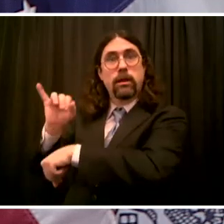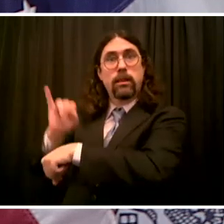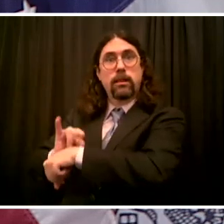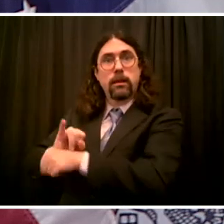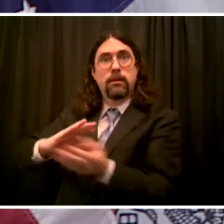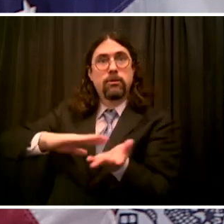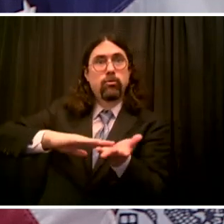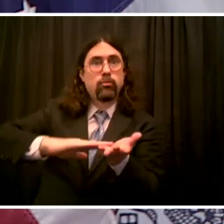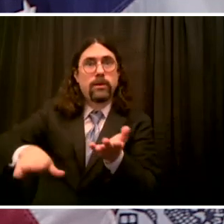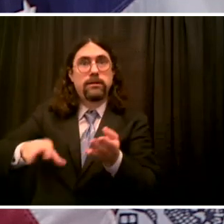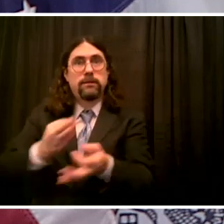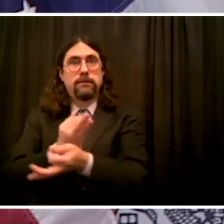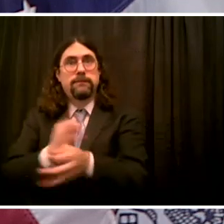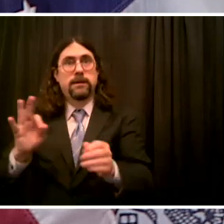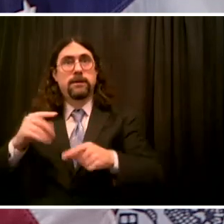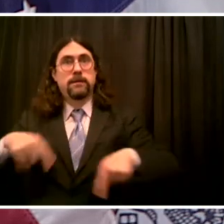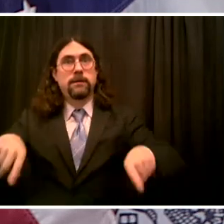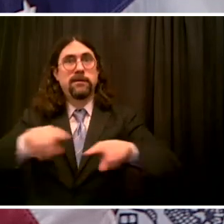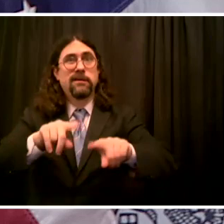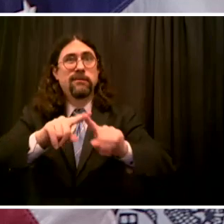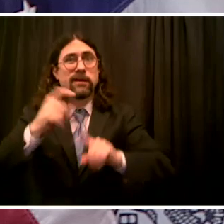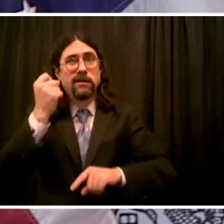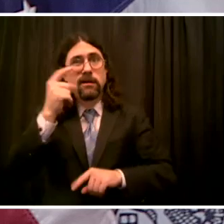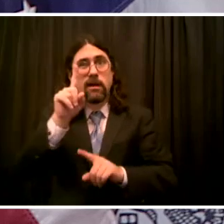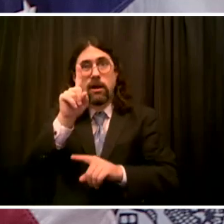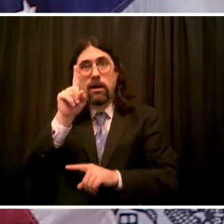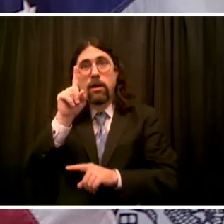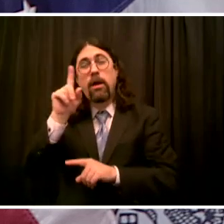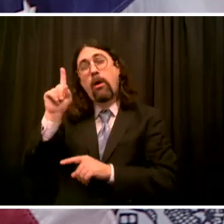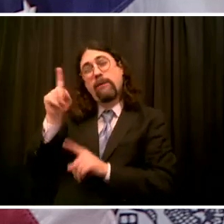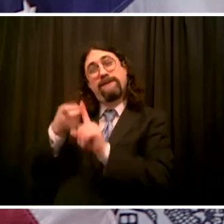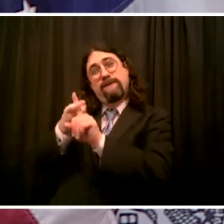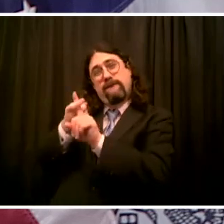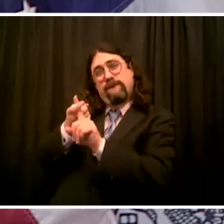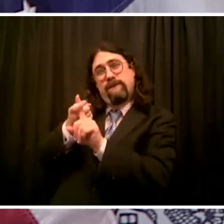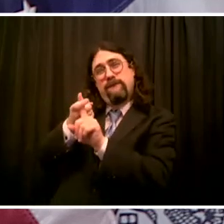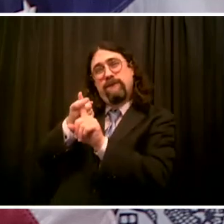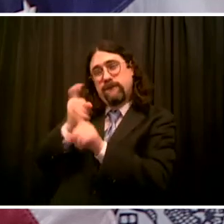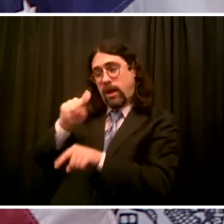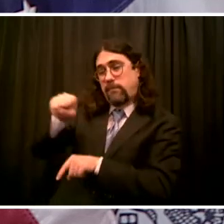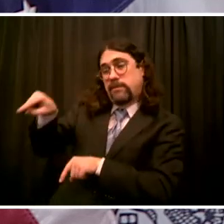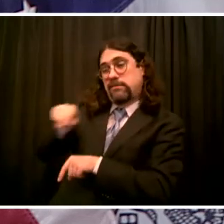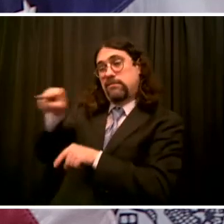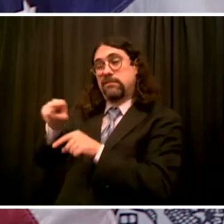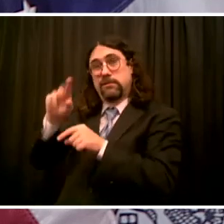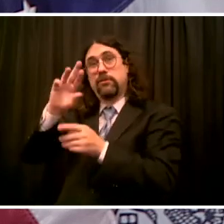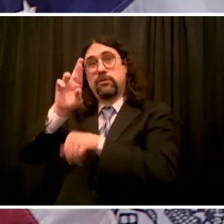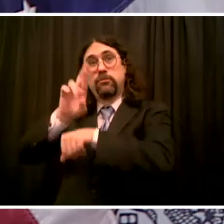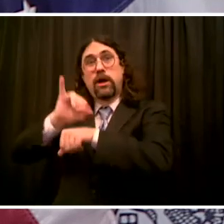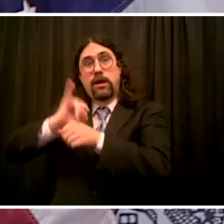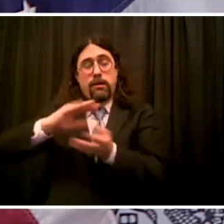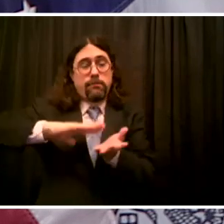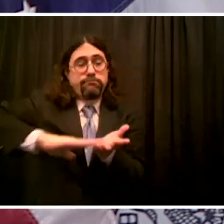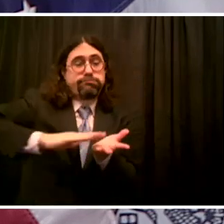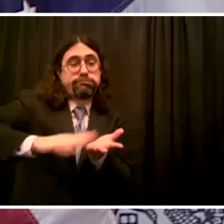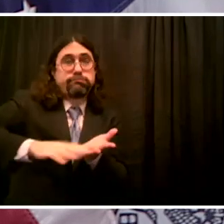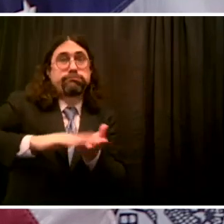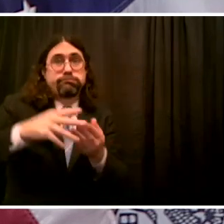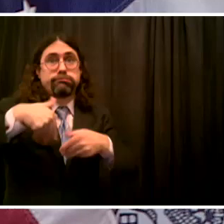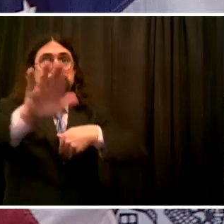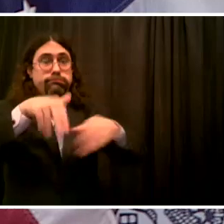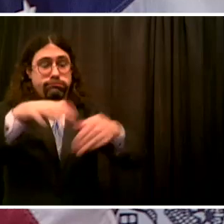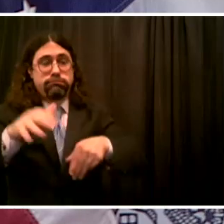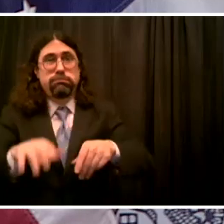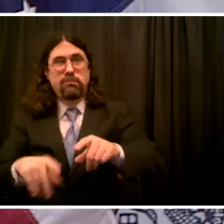CUT LOOSE RIKERS.